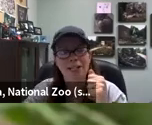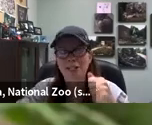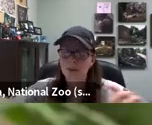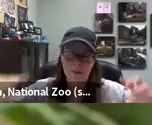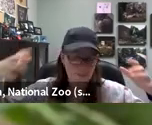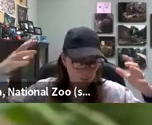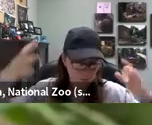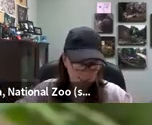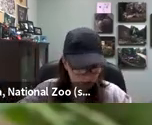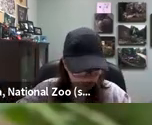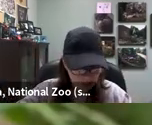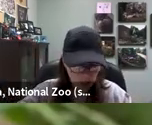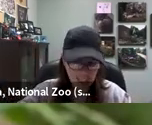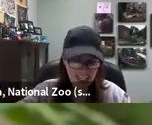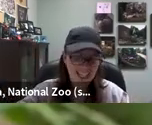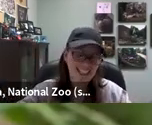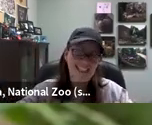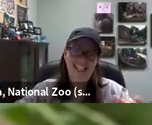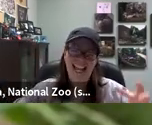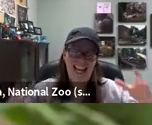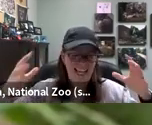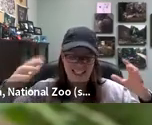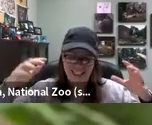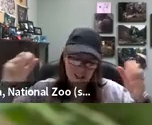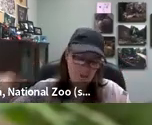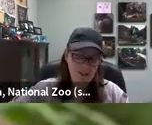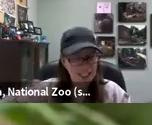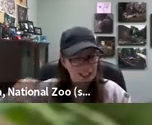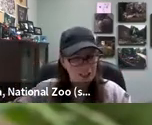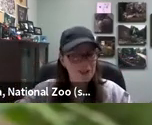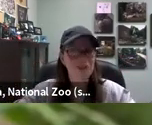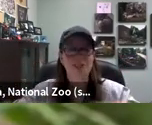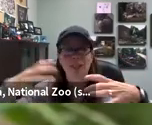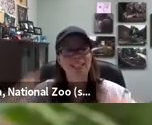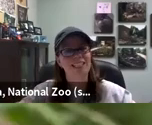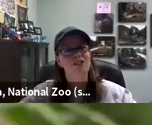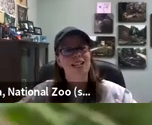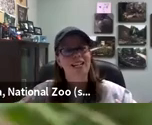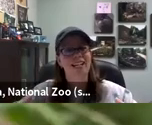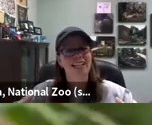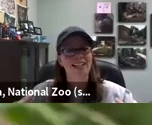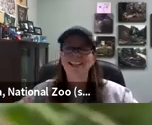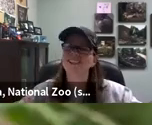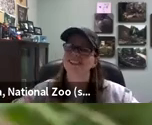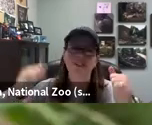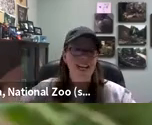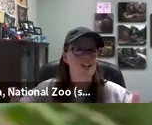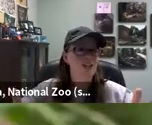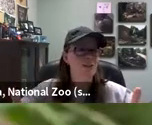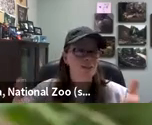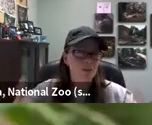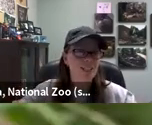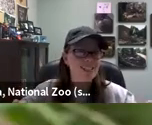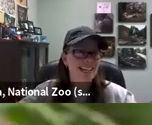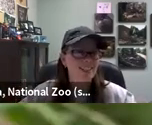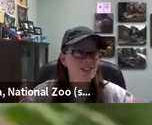So we plant one tree and you know we're digging the holes and we get the tree in.